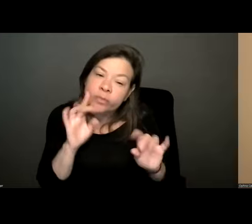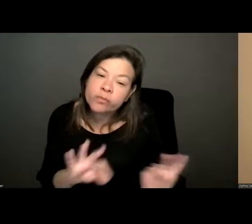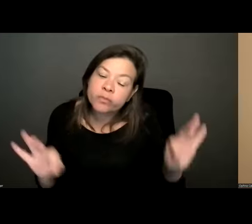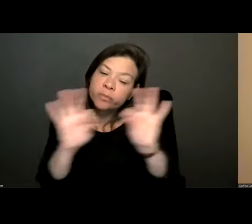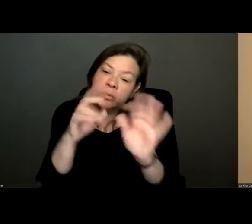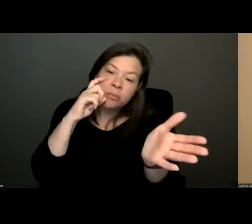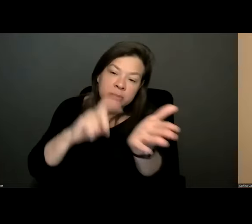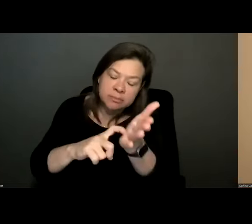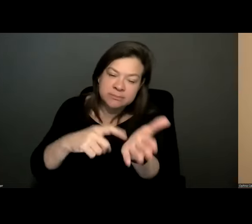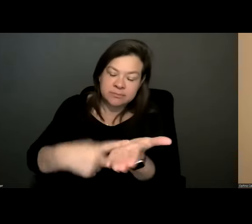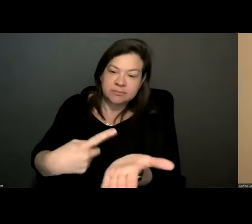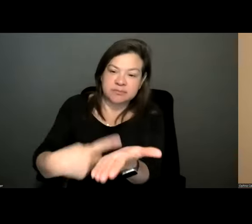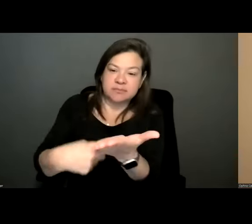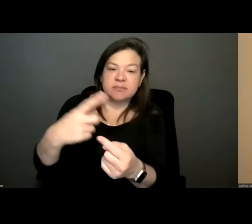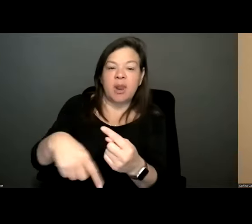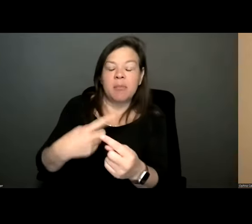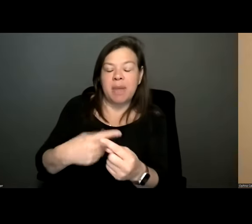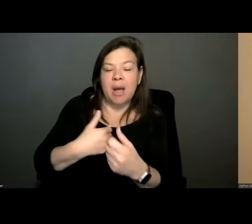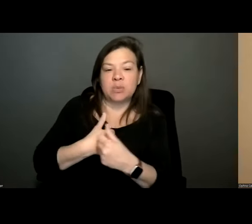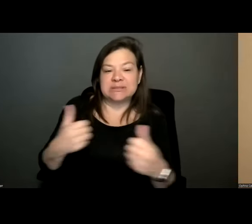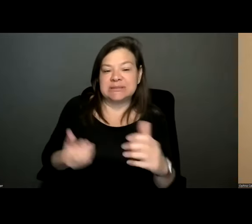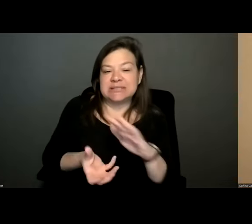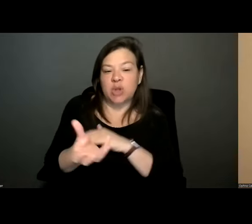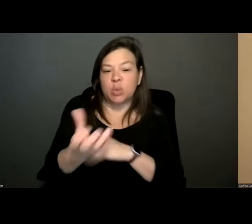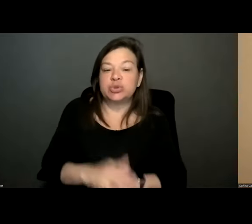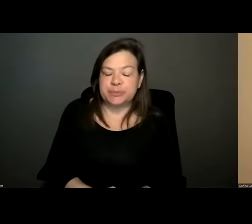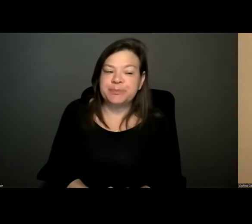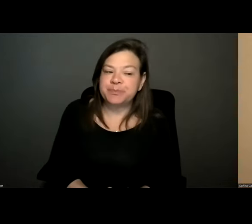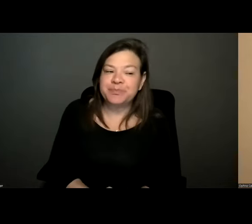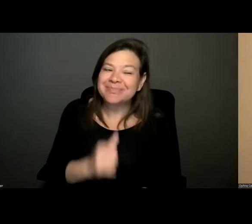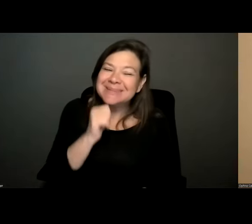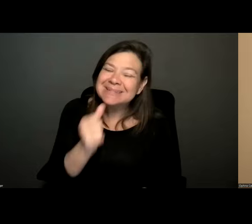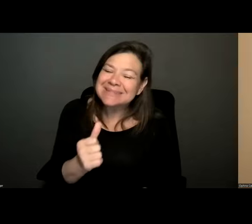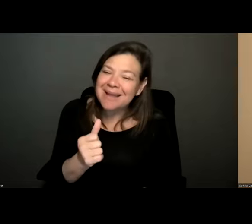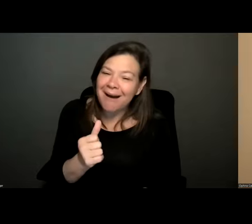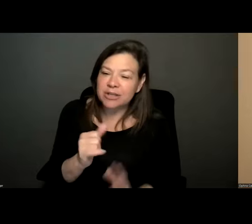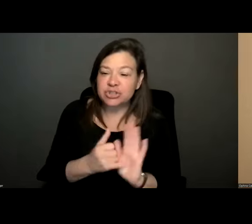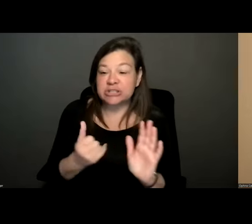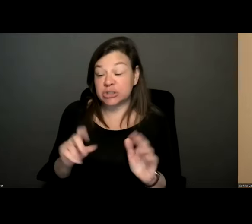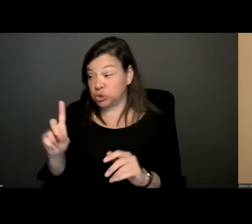in the conversation about disclosure is that it's not necessarily just a do you or don't you.